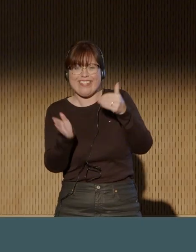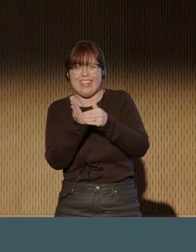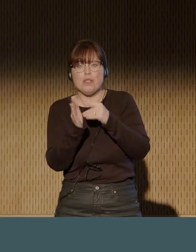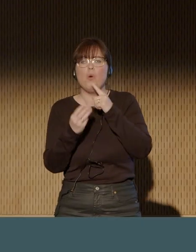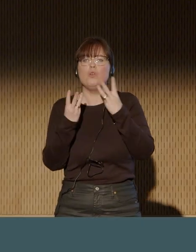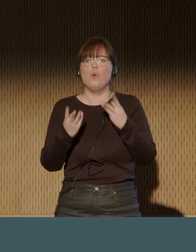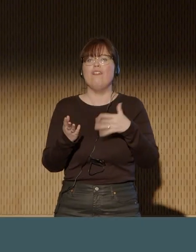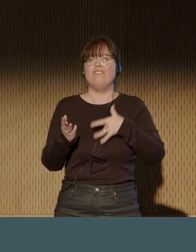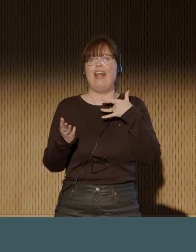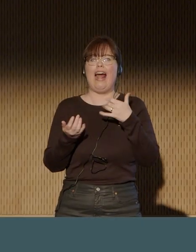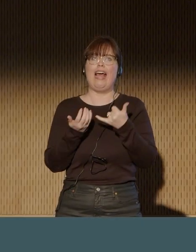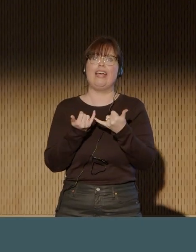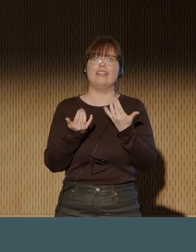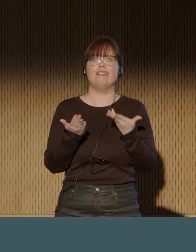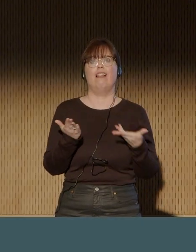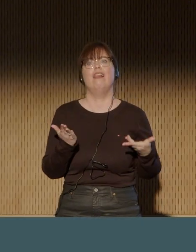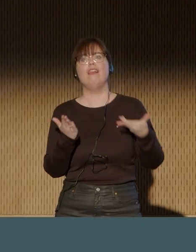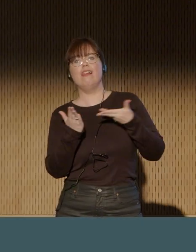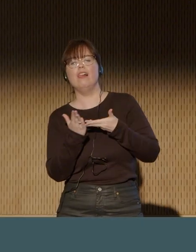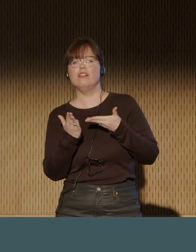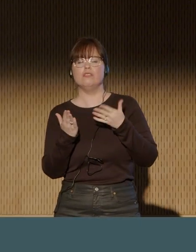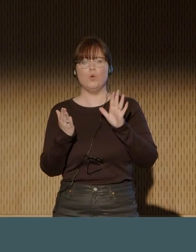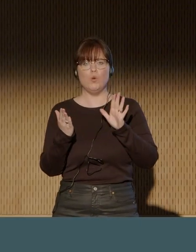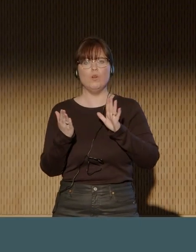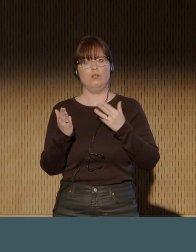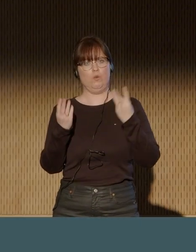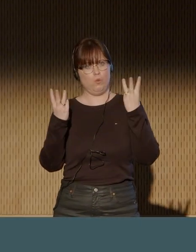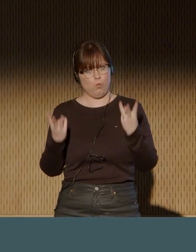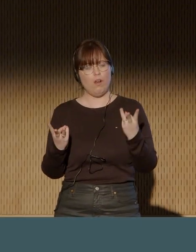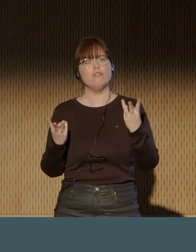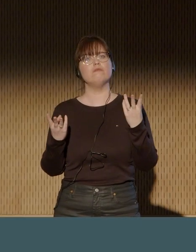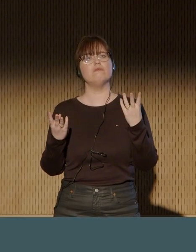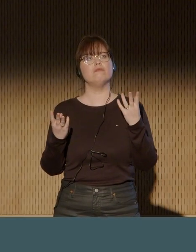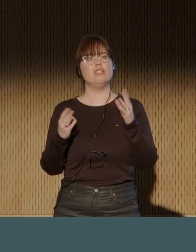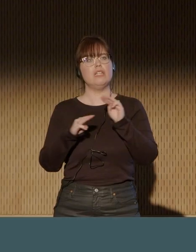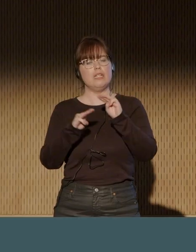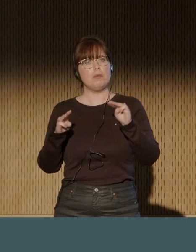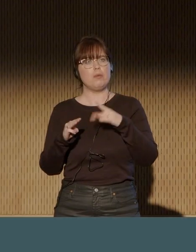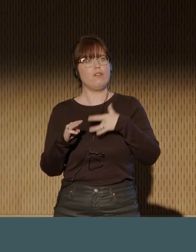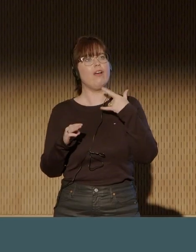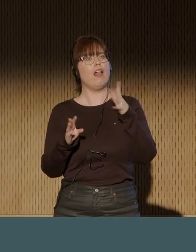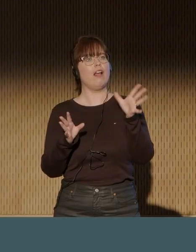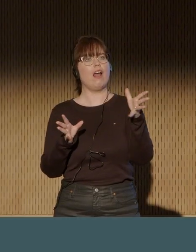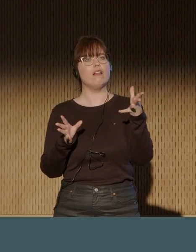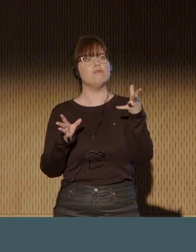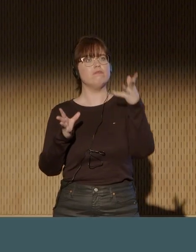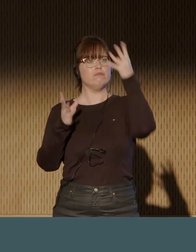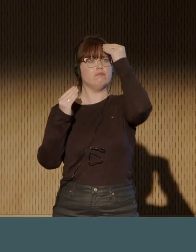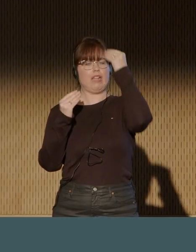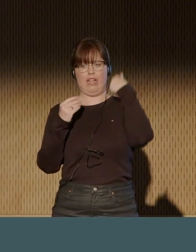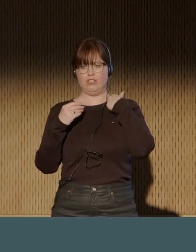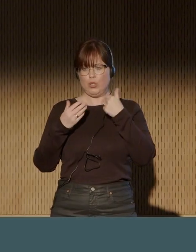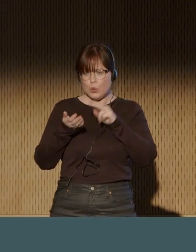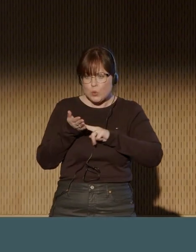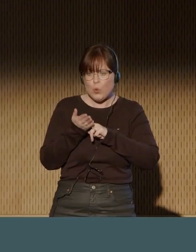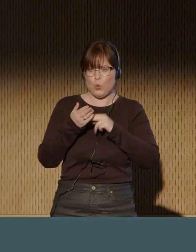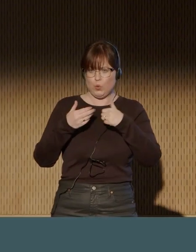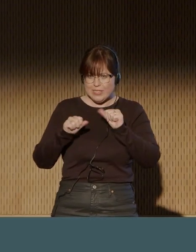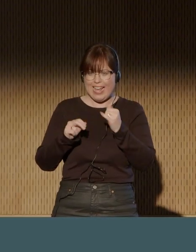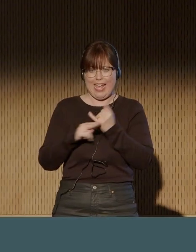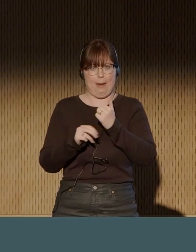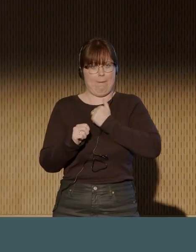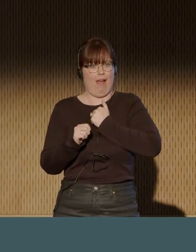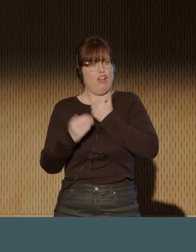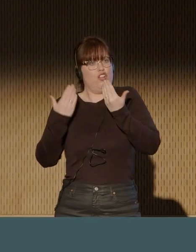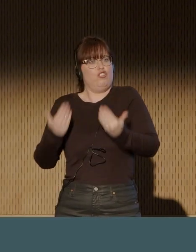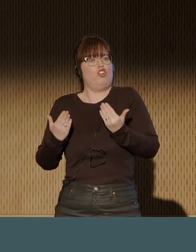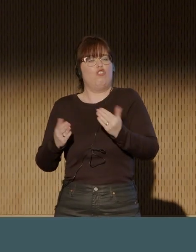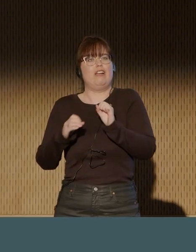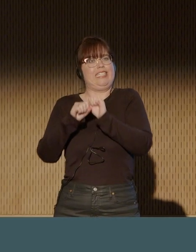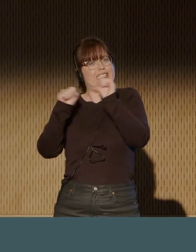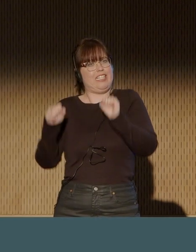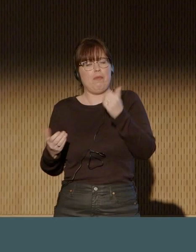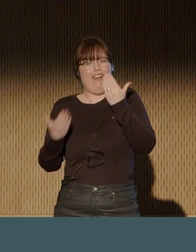thing. We want it to be something that people can embed within their existing ways of measuring